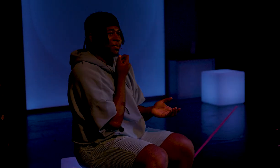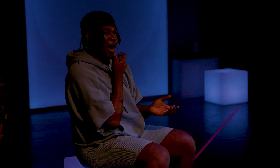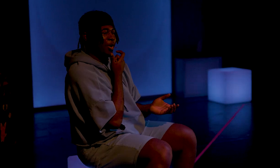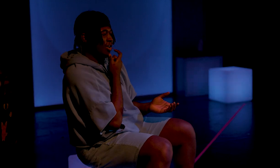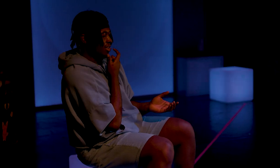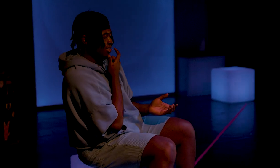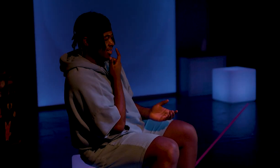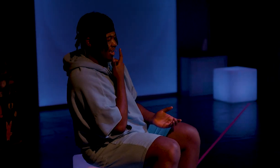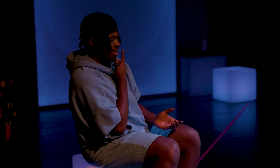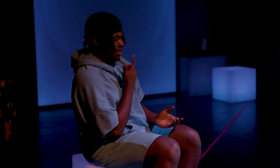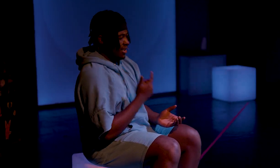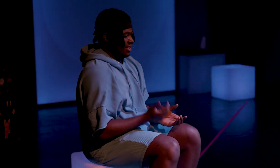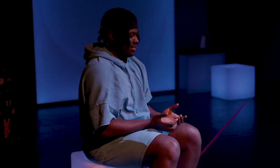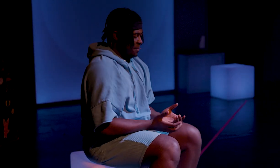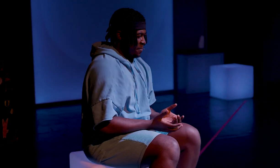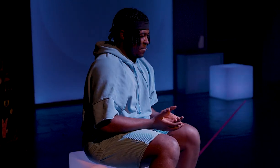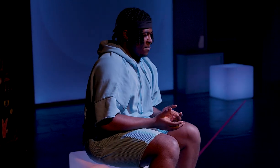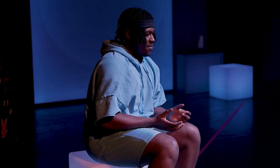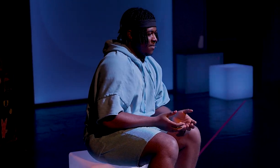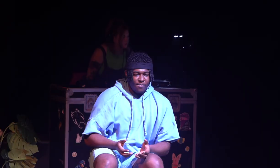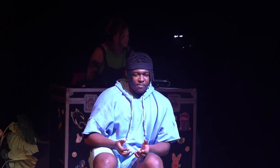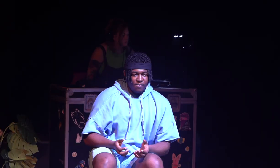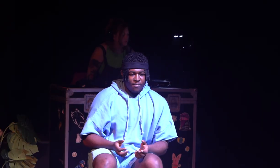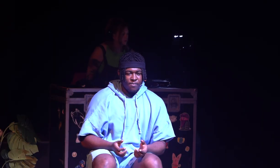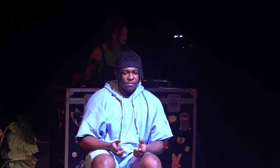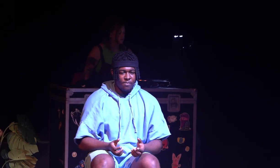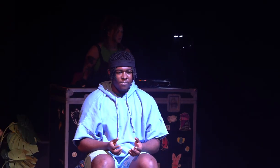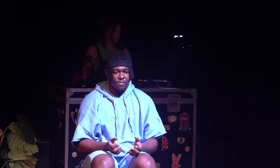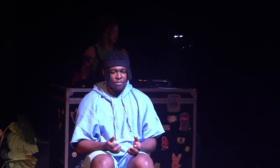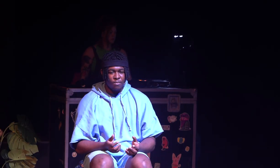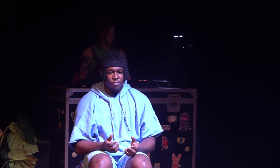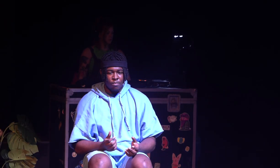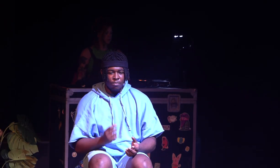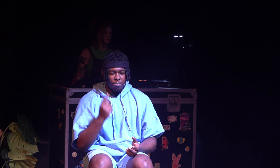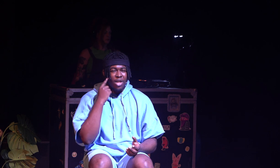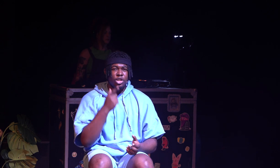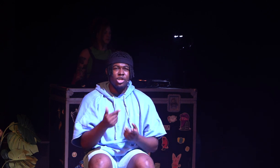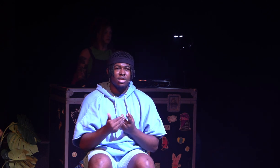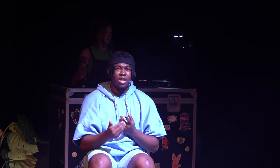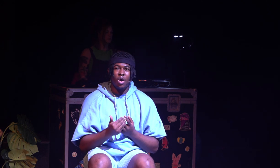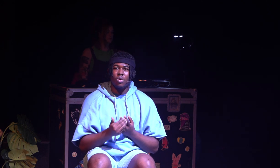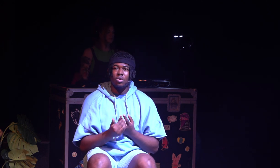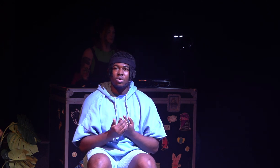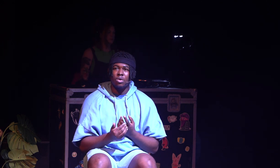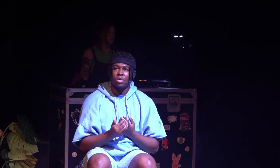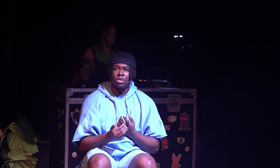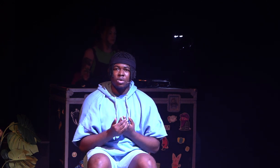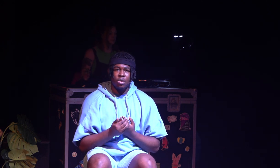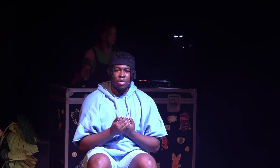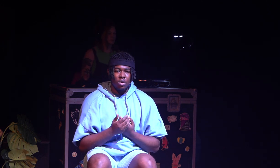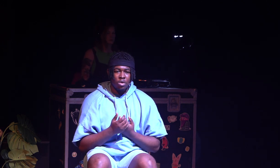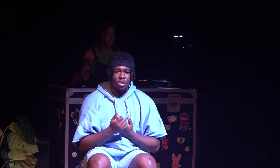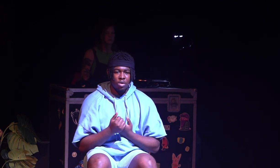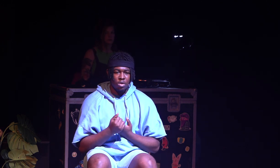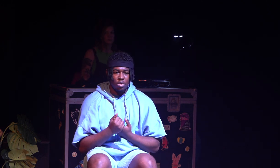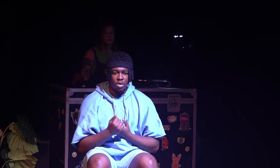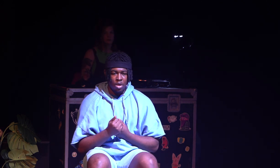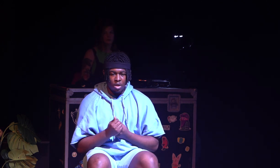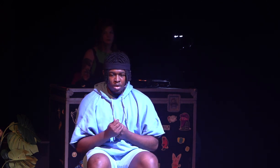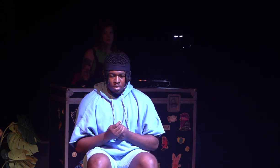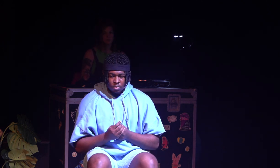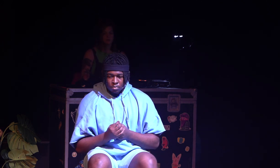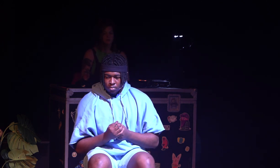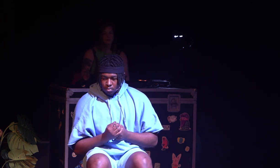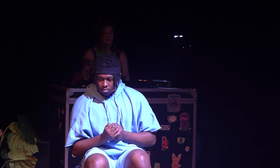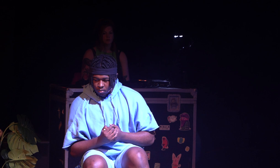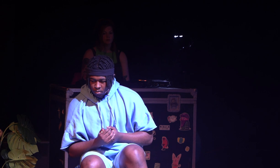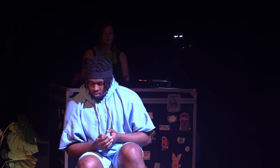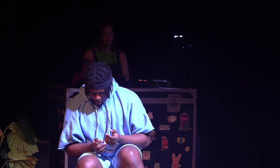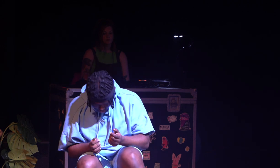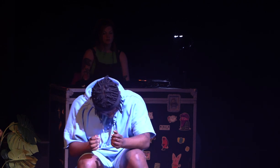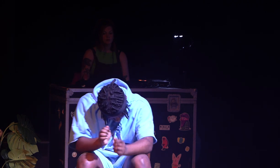smile but I think she can tell.